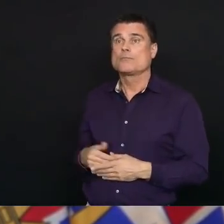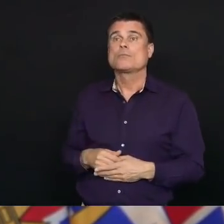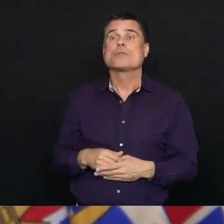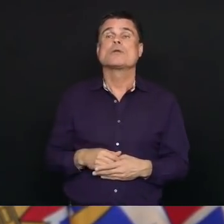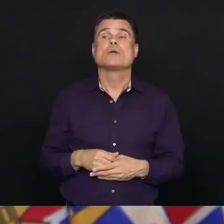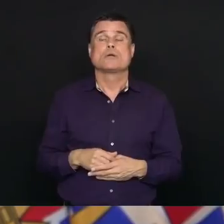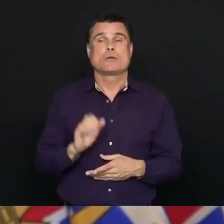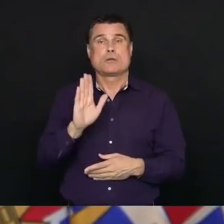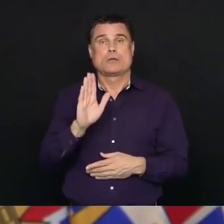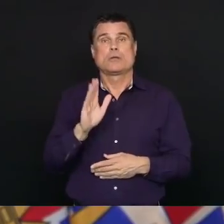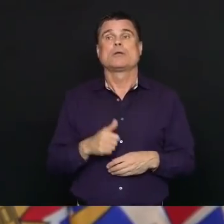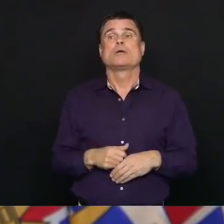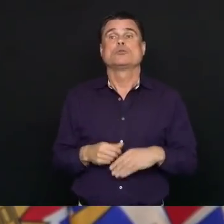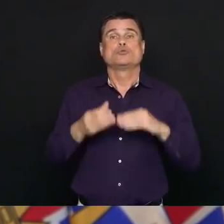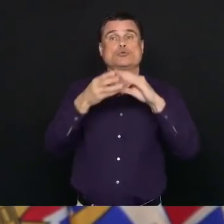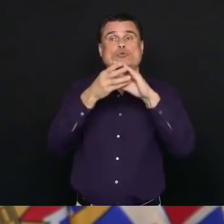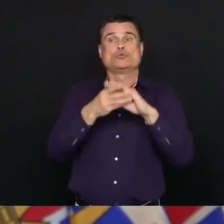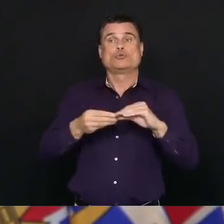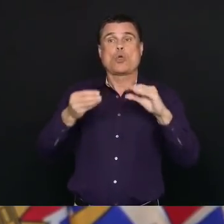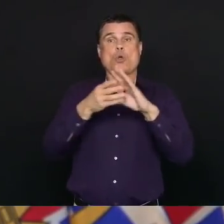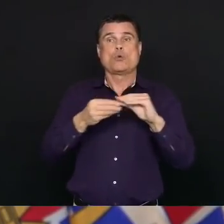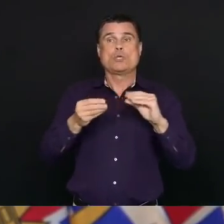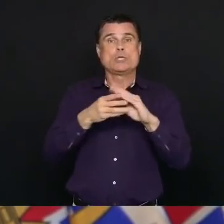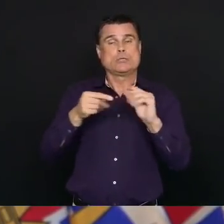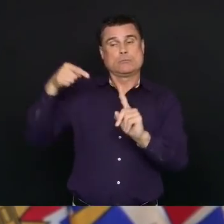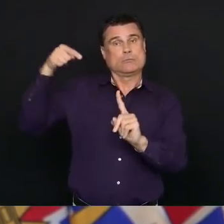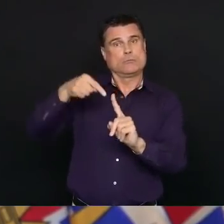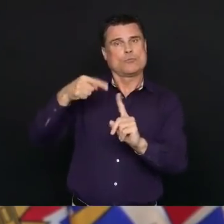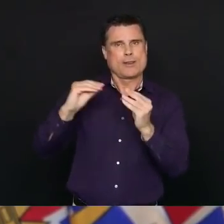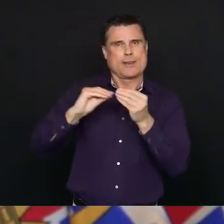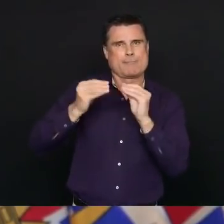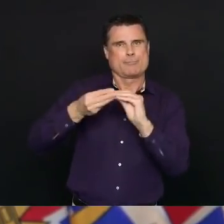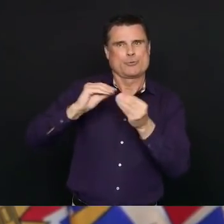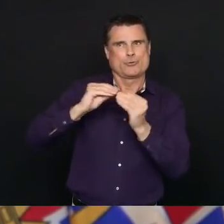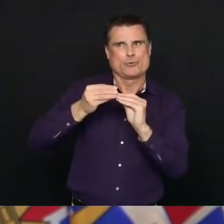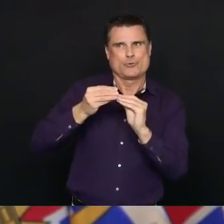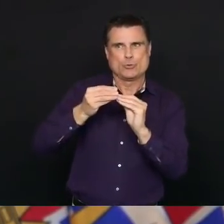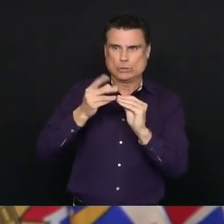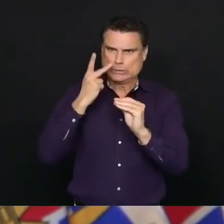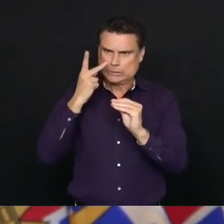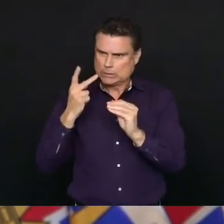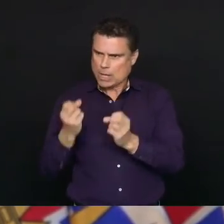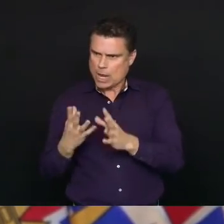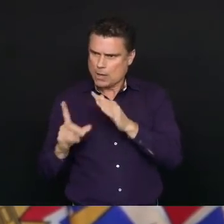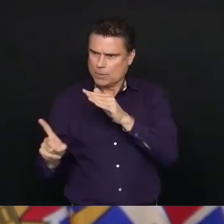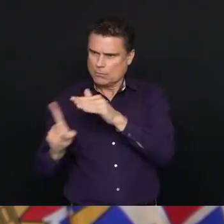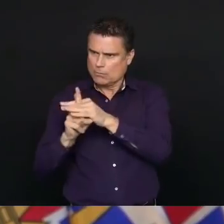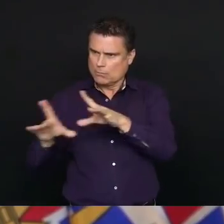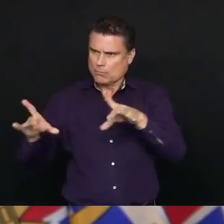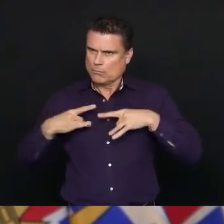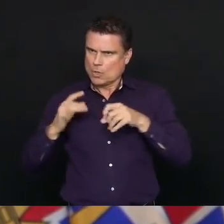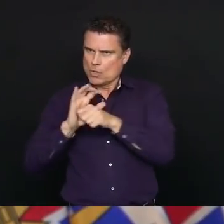I think that the story is told in what we are saying in terms of people , the numbers of cases, the number of